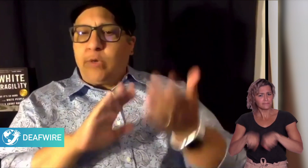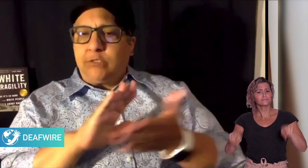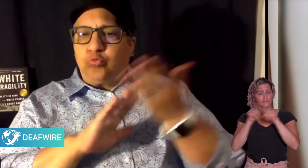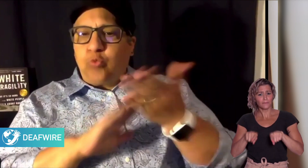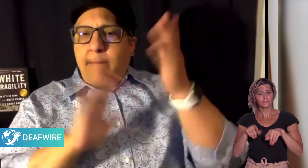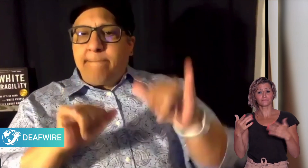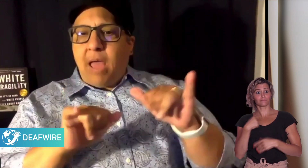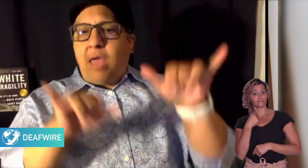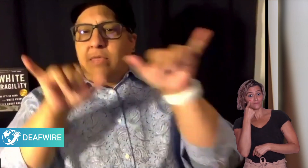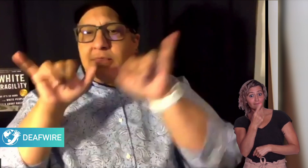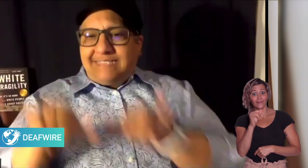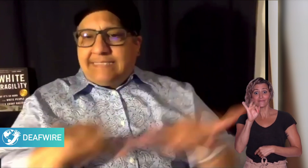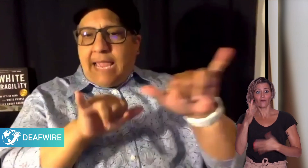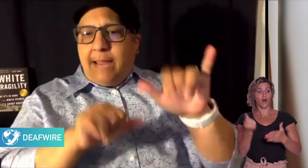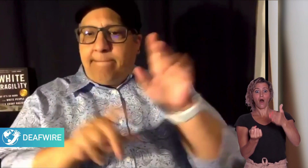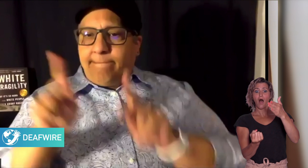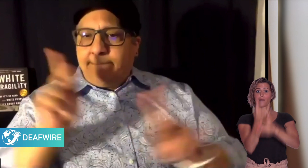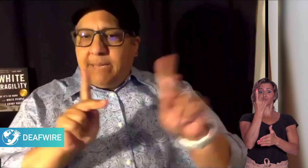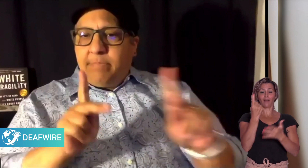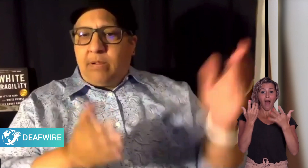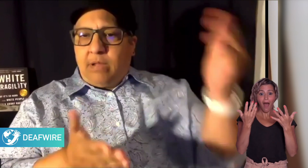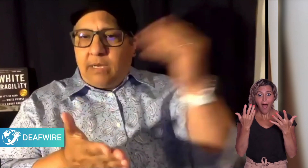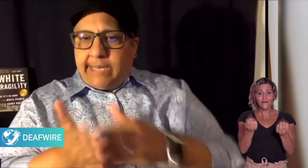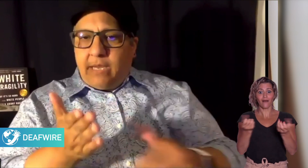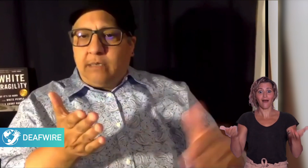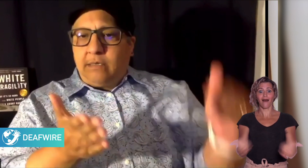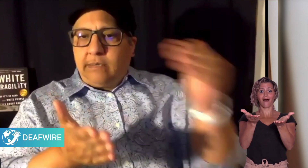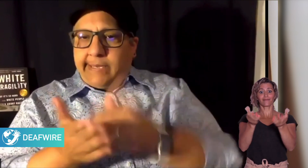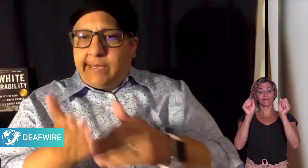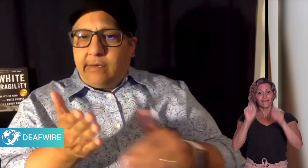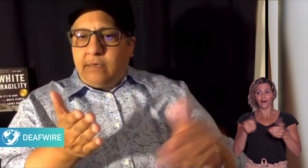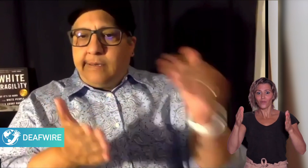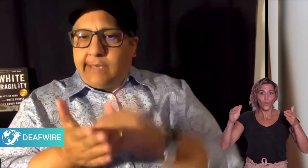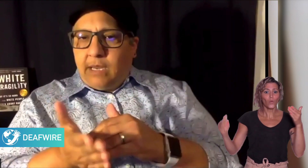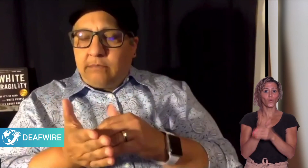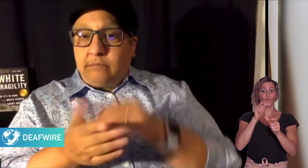by the same people again and again. When an opportunity